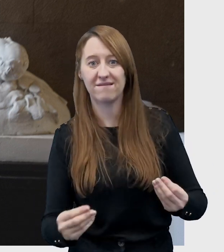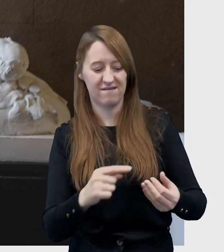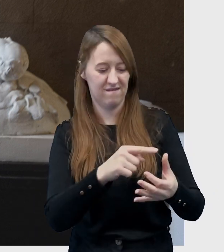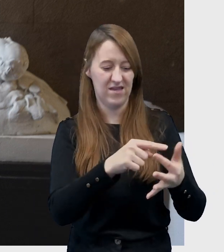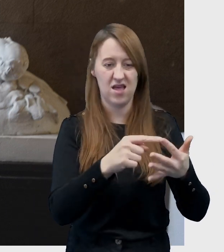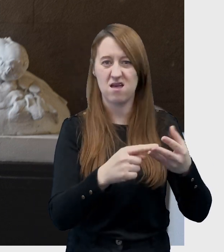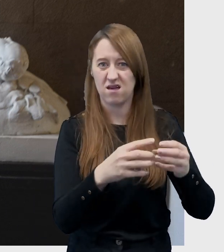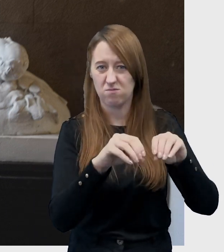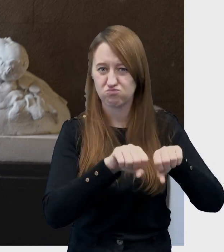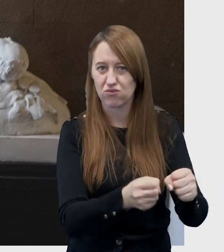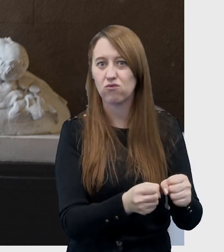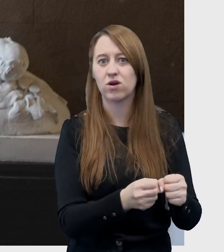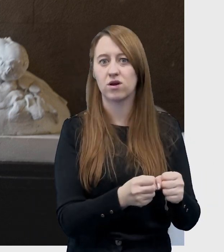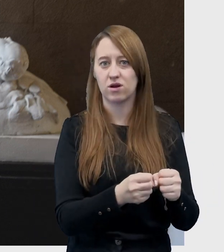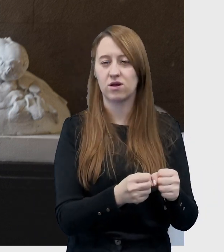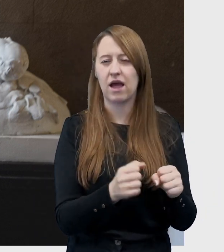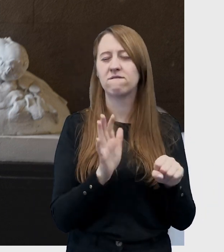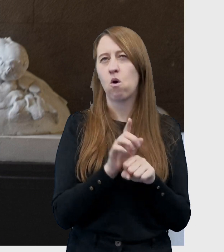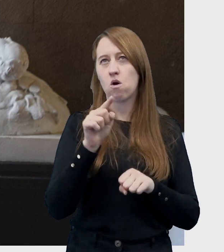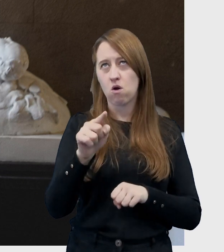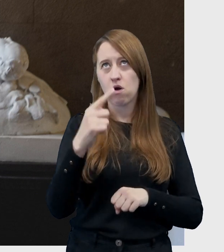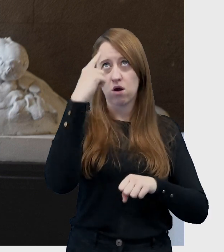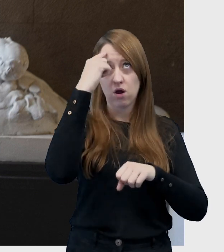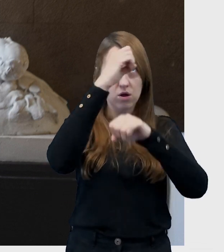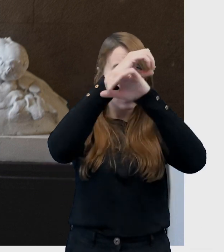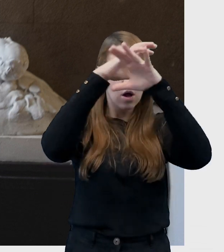To put this into context slightly, this Ino and Bacchus